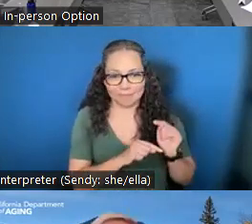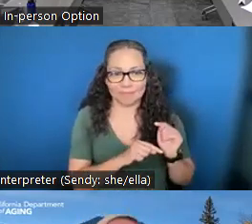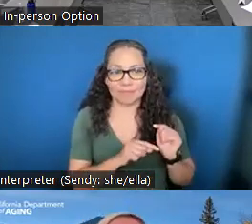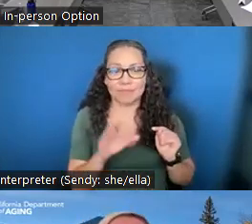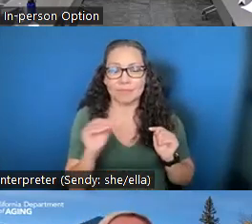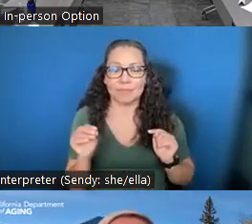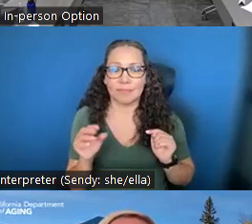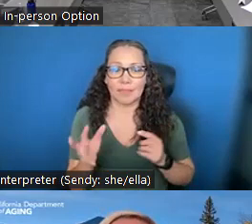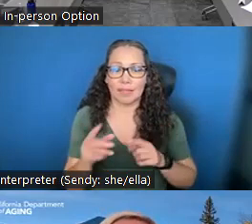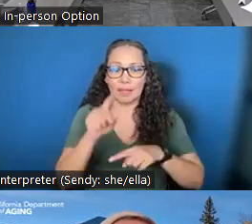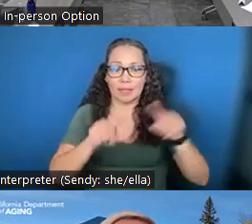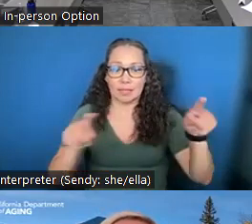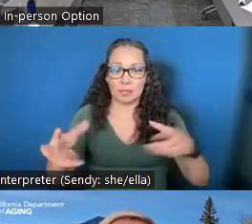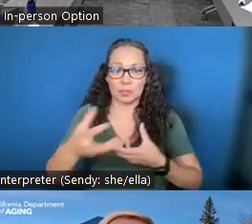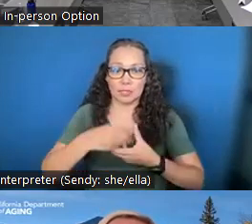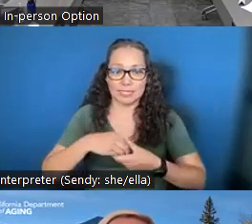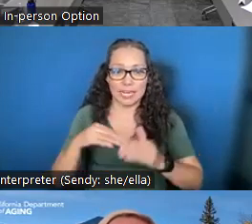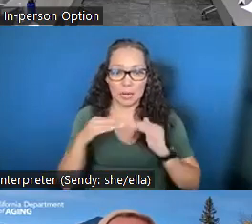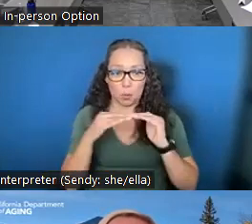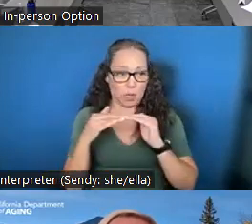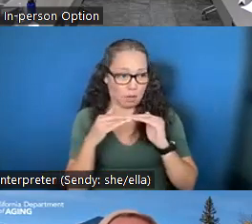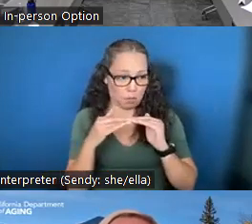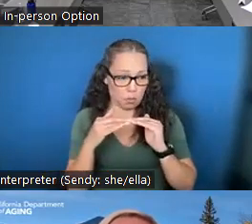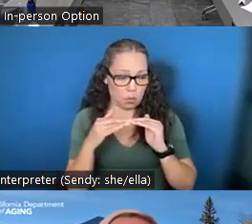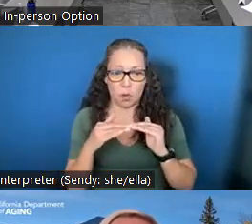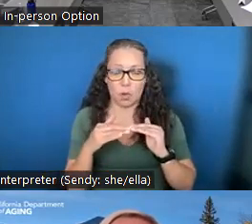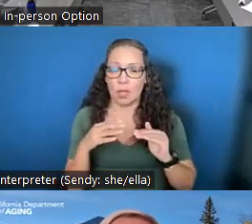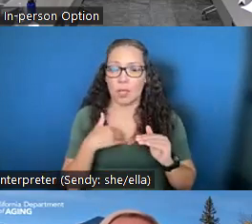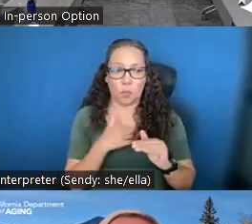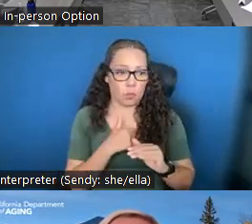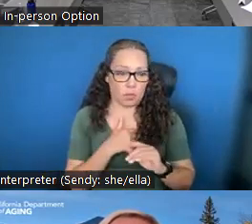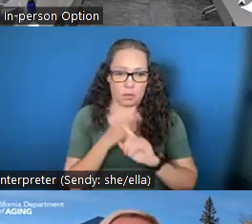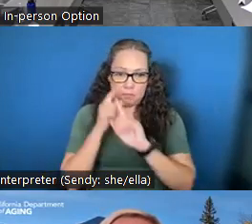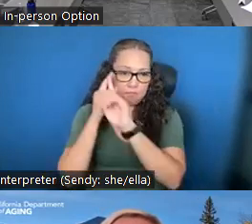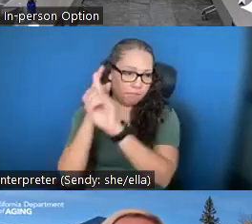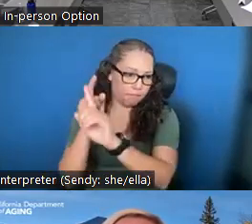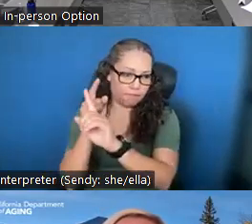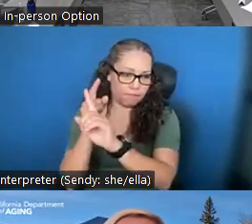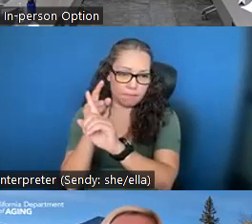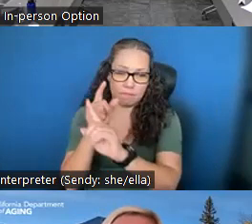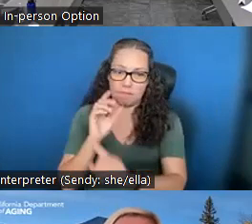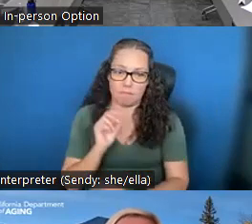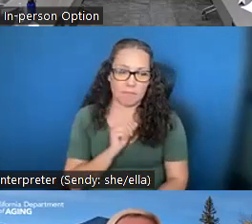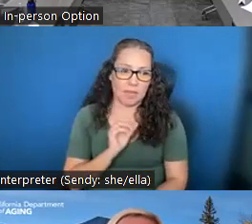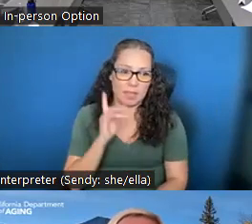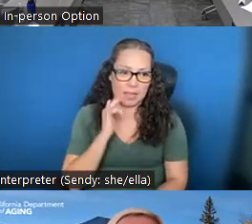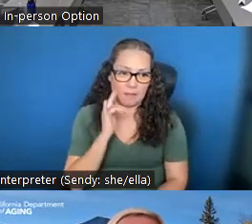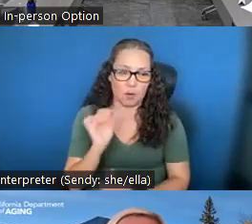and Equitable is really you know goal three in California's master plan for aging is um inclusion